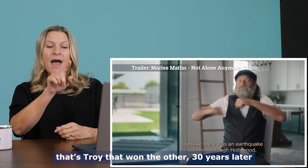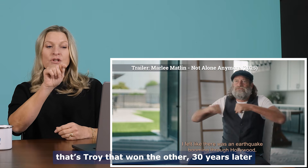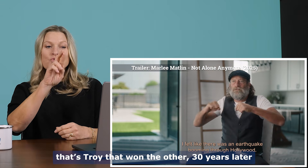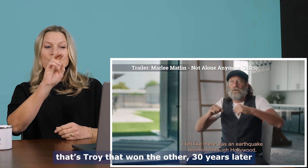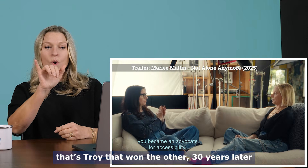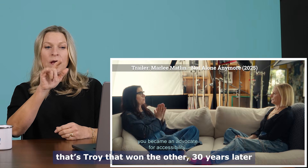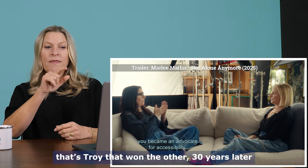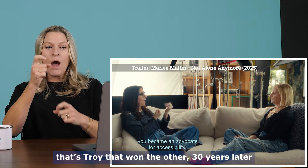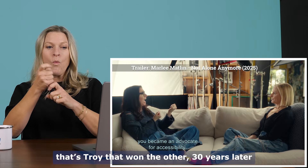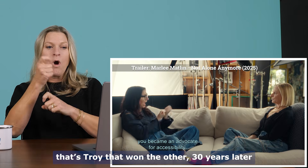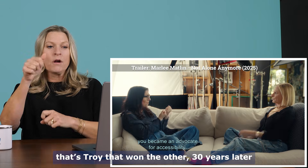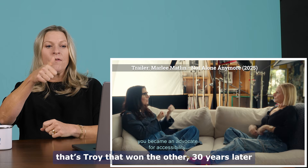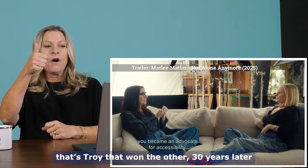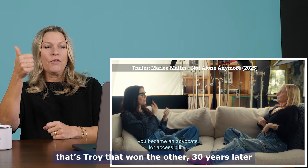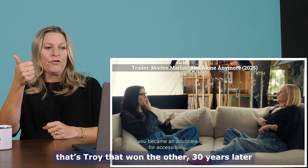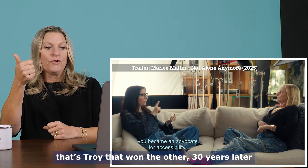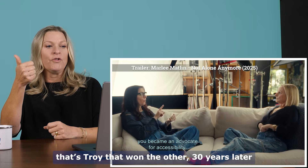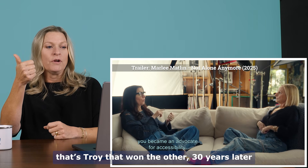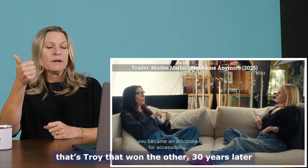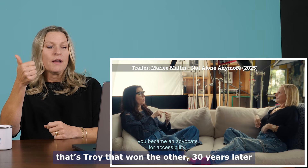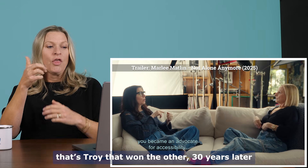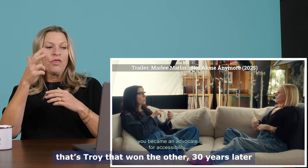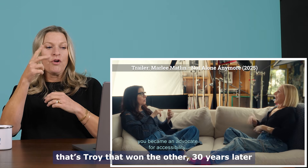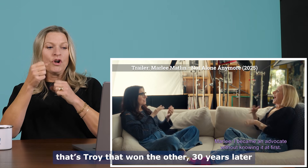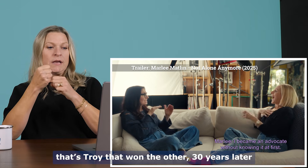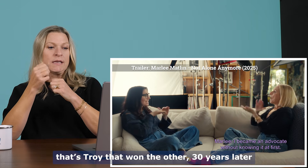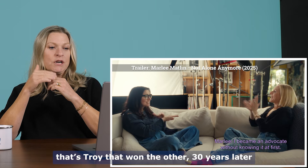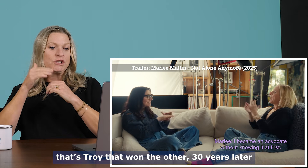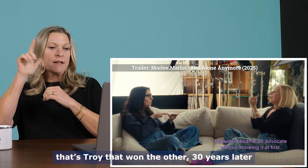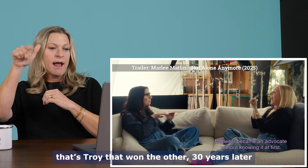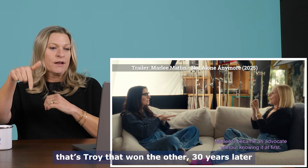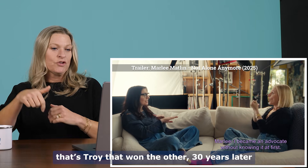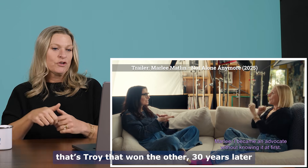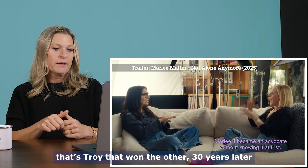that’s Troy that won the other, 30 years later